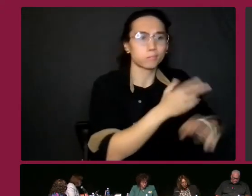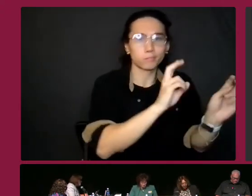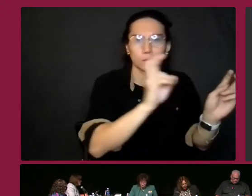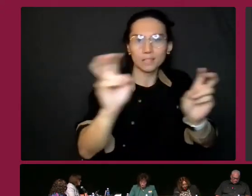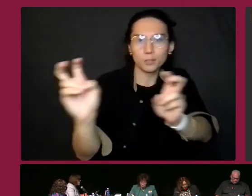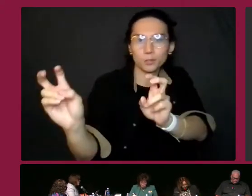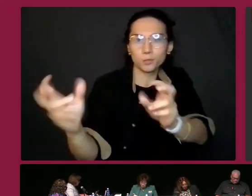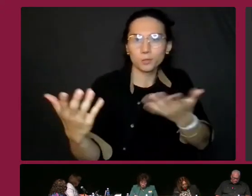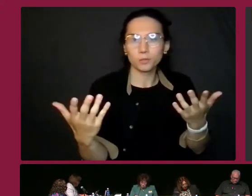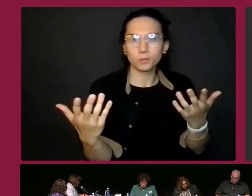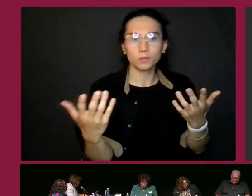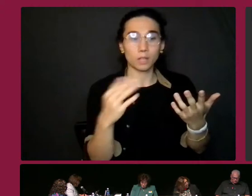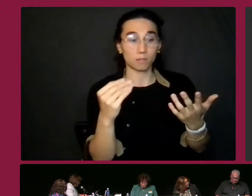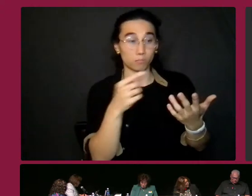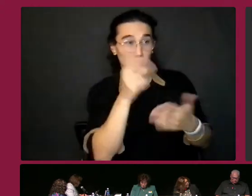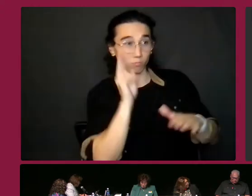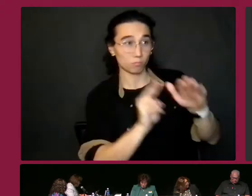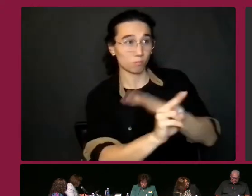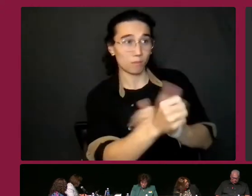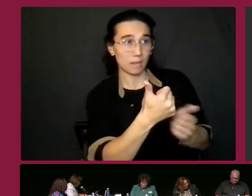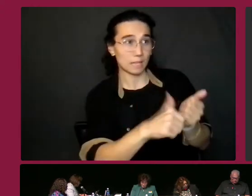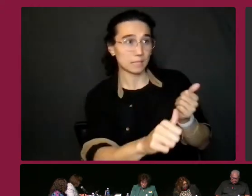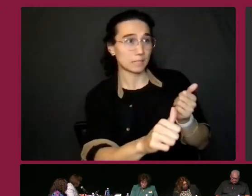That is correct, Trustee Gaines. Any further discussion?